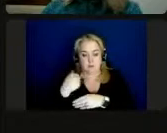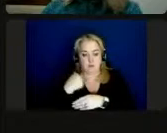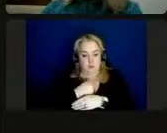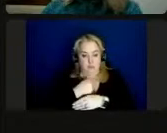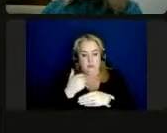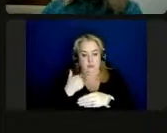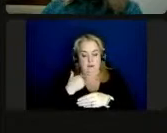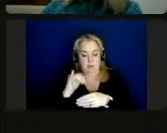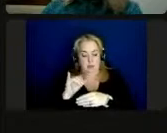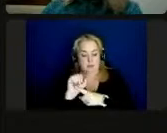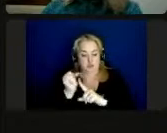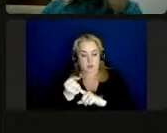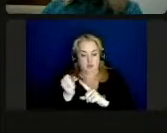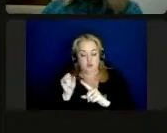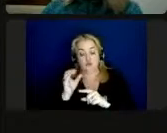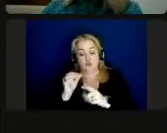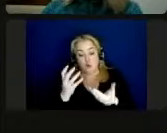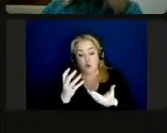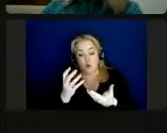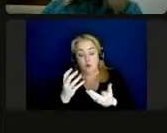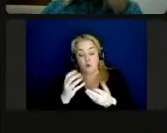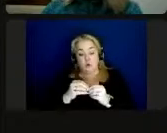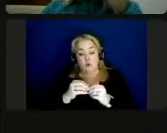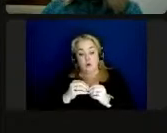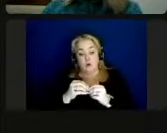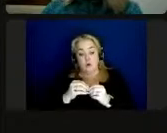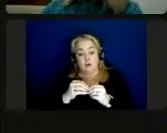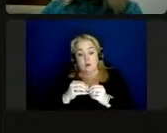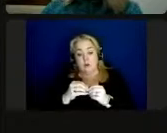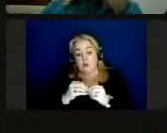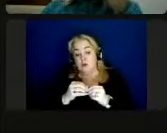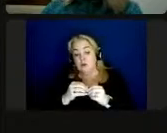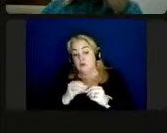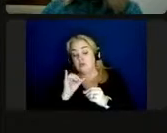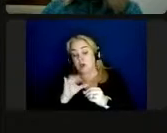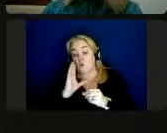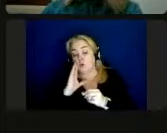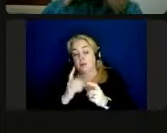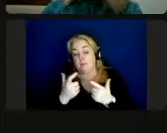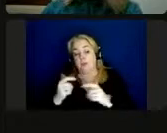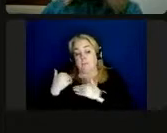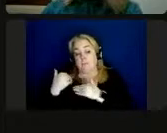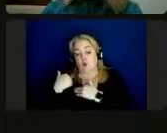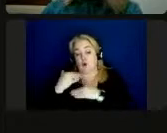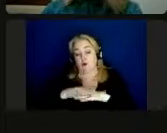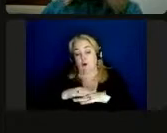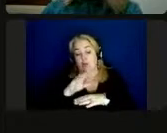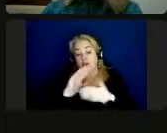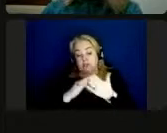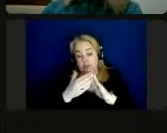MUCH MORE COMMON. THERE'S LOCAL LOCAL MORE TAXES